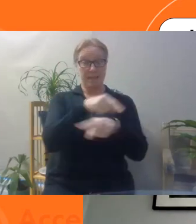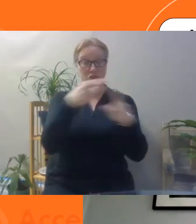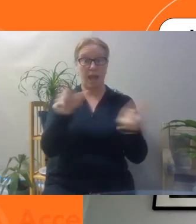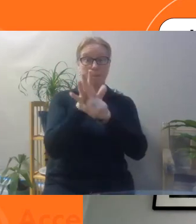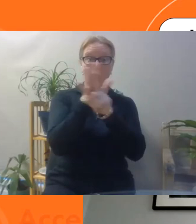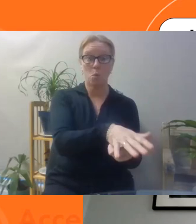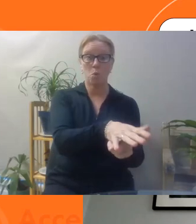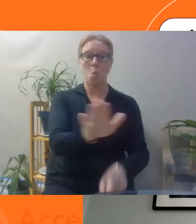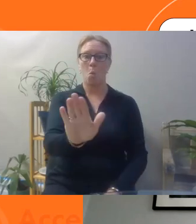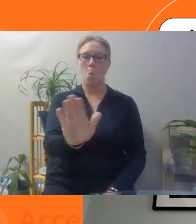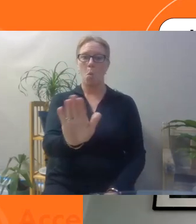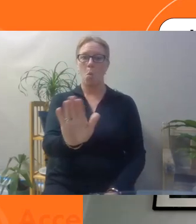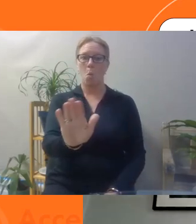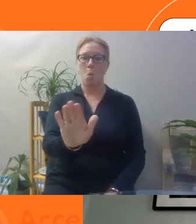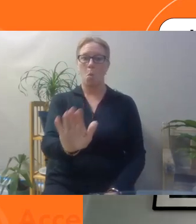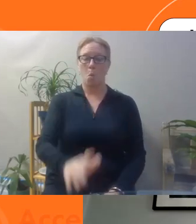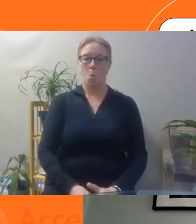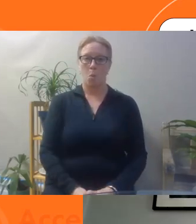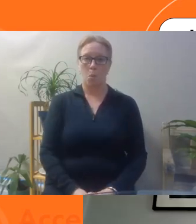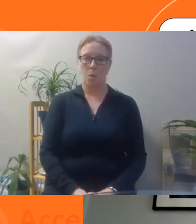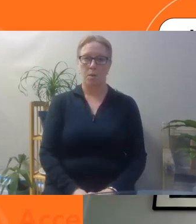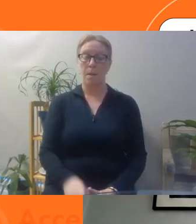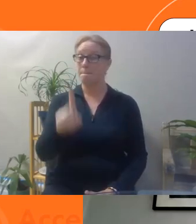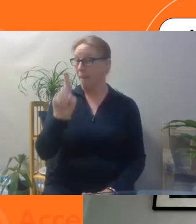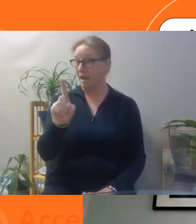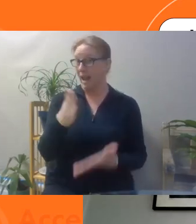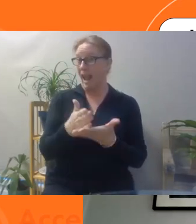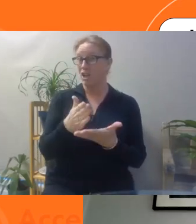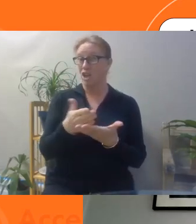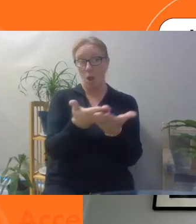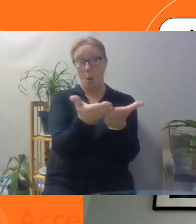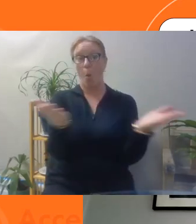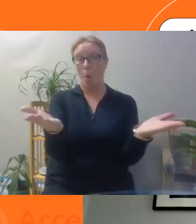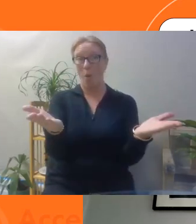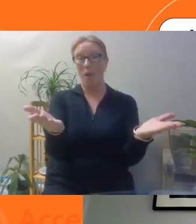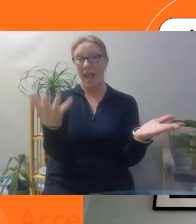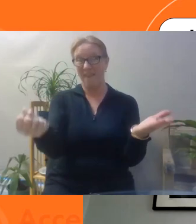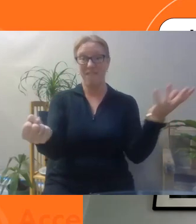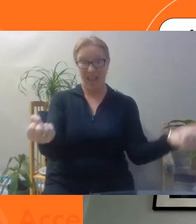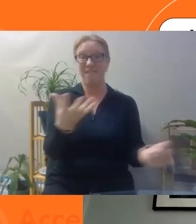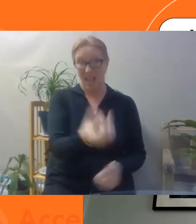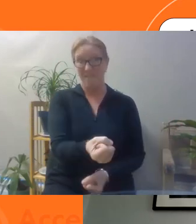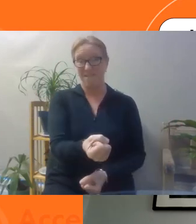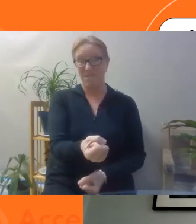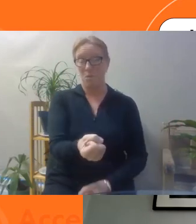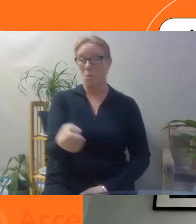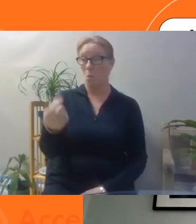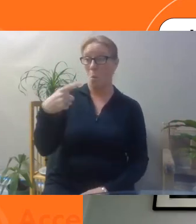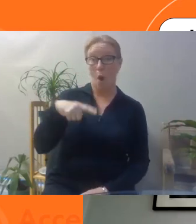people. But actually we are all guilty of it. Because with ableism,